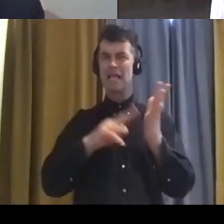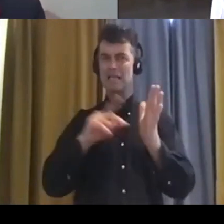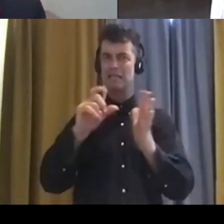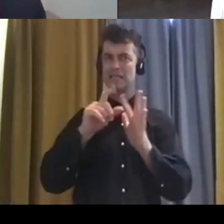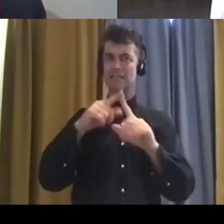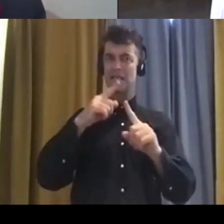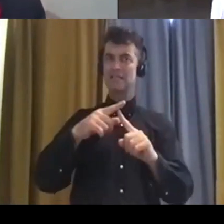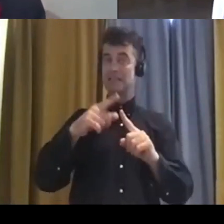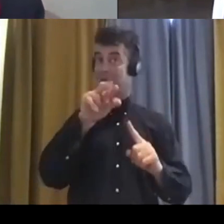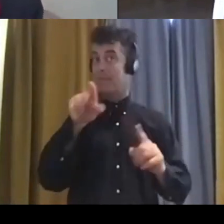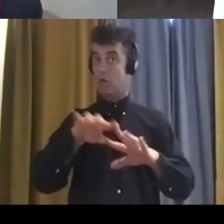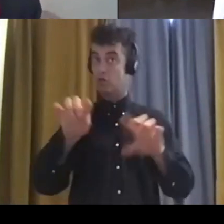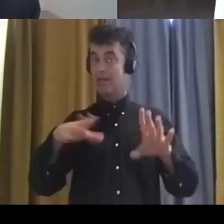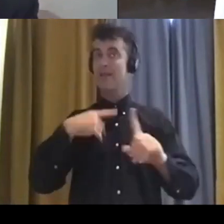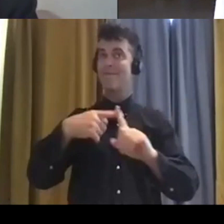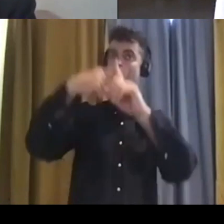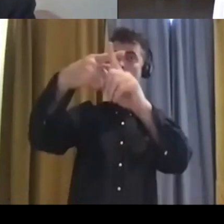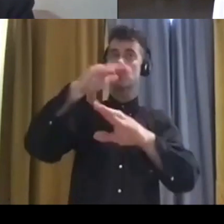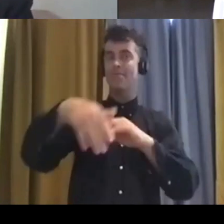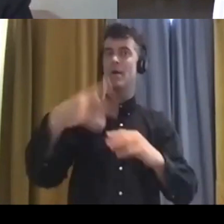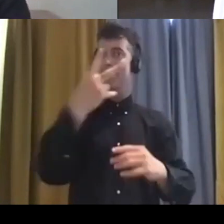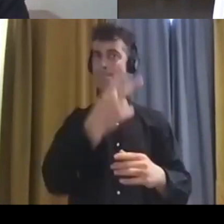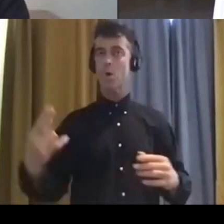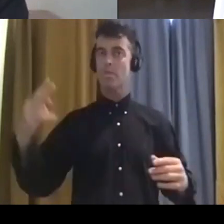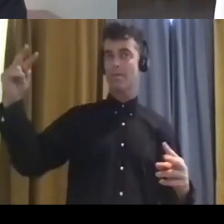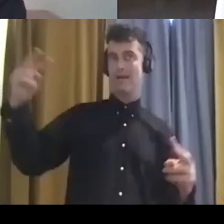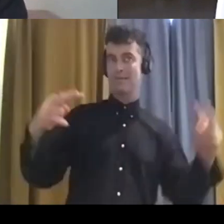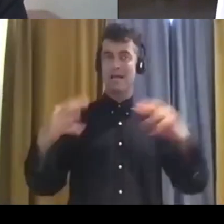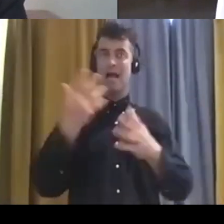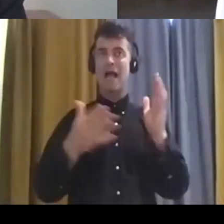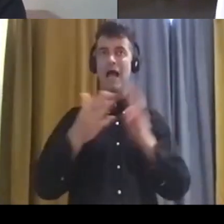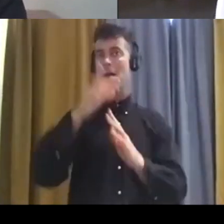need to actually focus on on both sides um you know how how do people with a disability